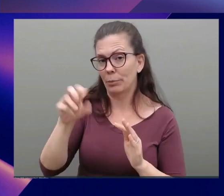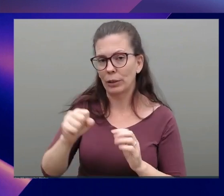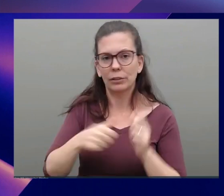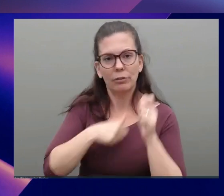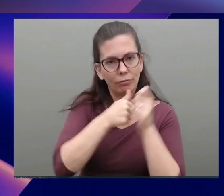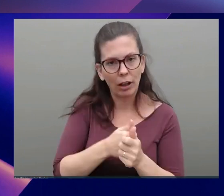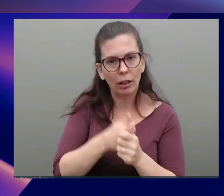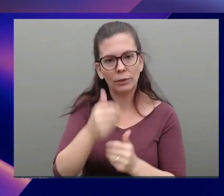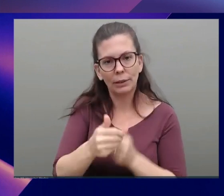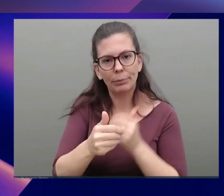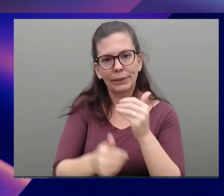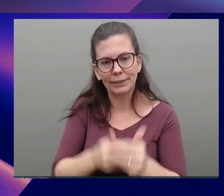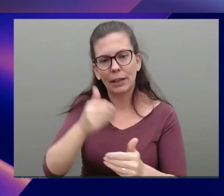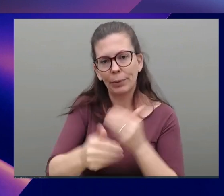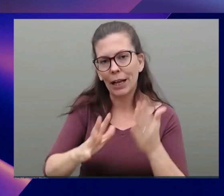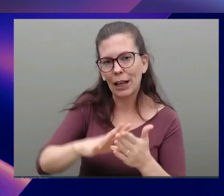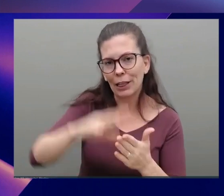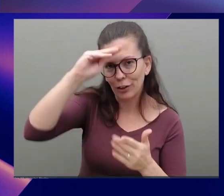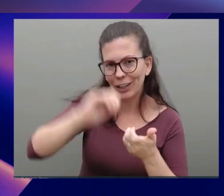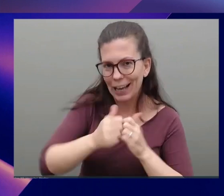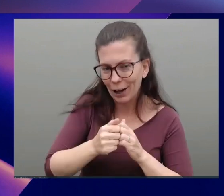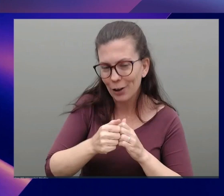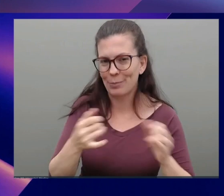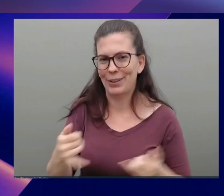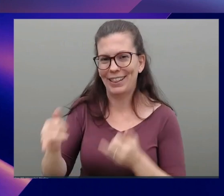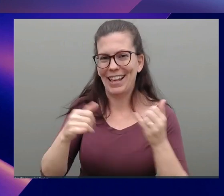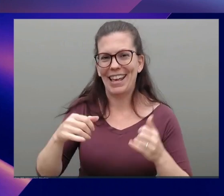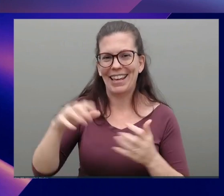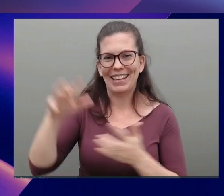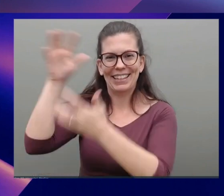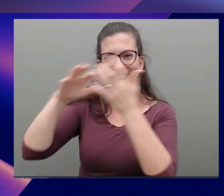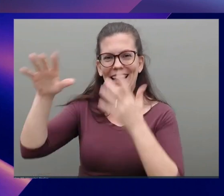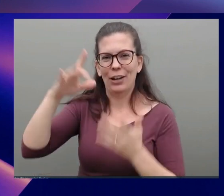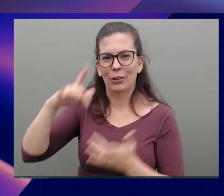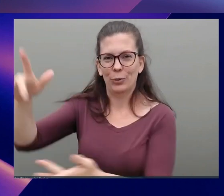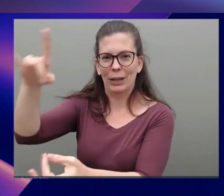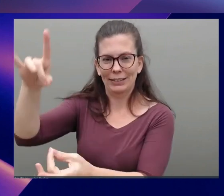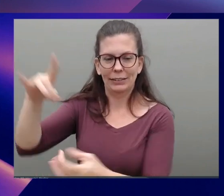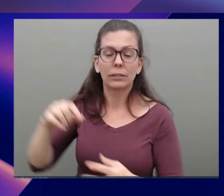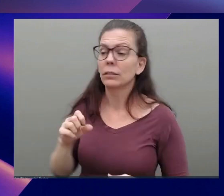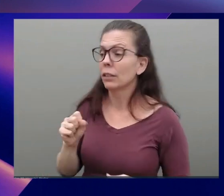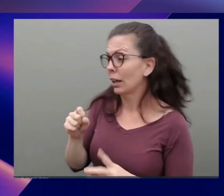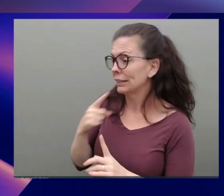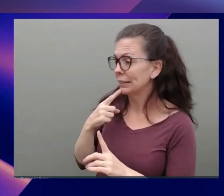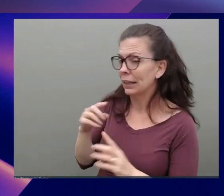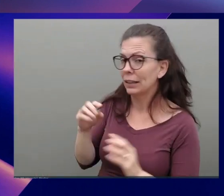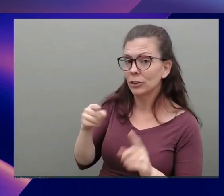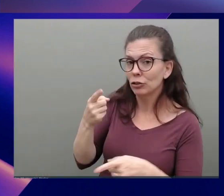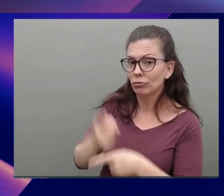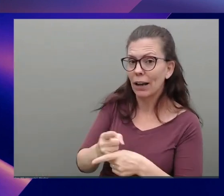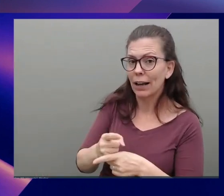Going back to the question, when you said, oh, you're correct. Nothing is Impossible says, Raf's always correct.